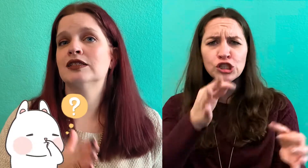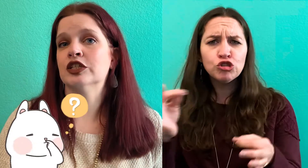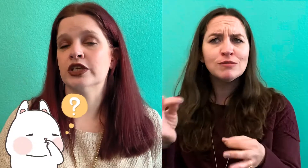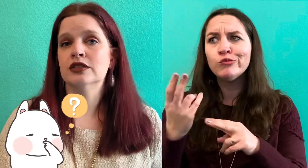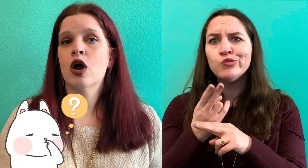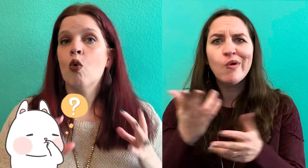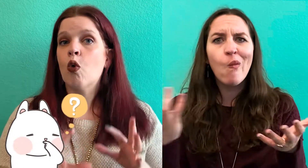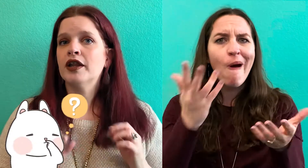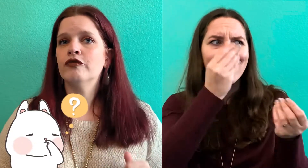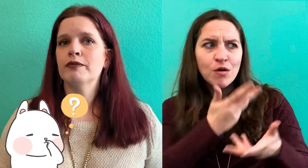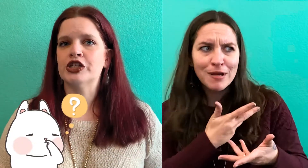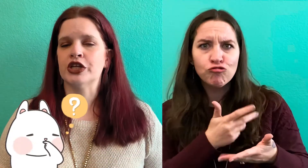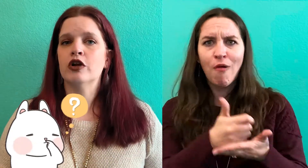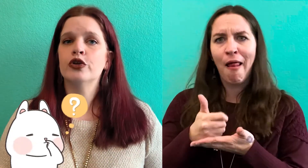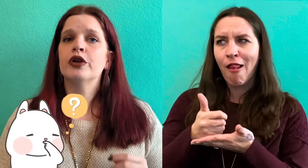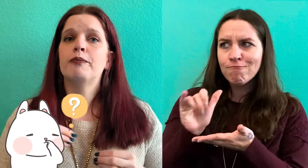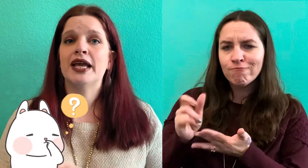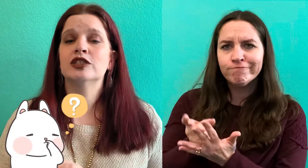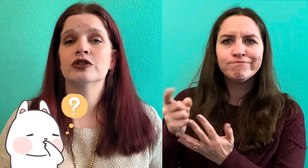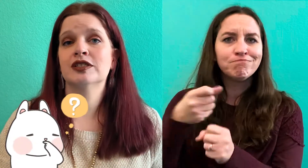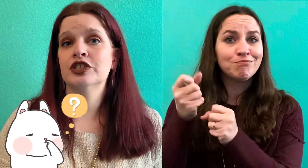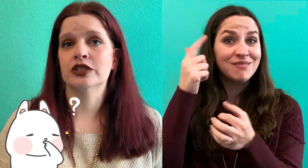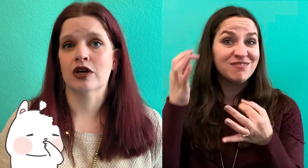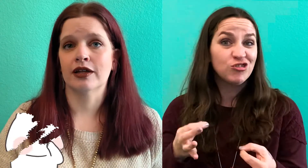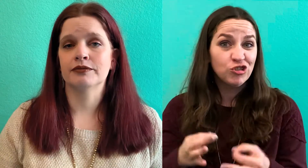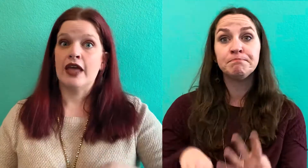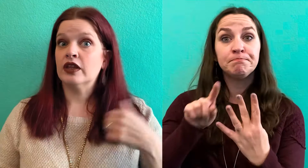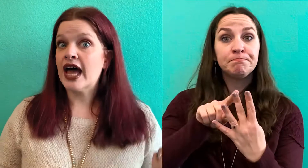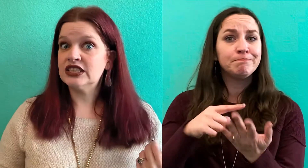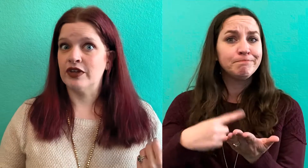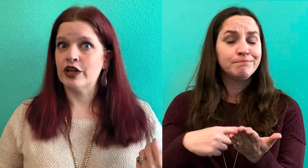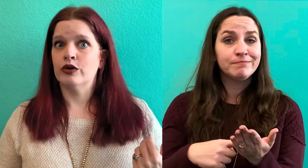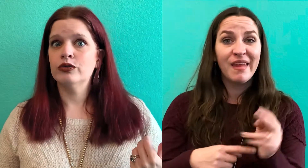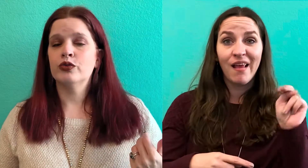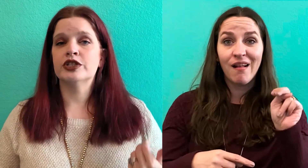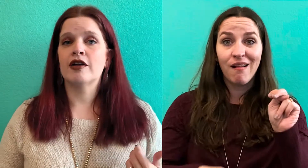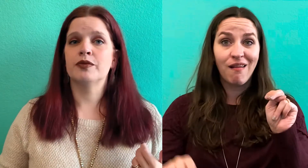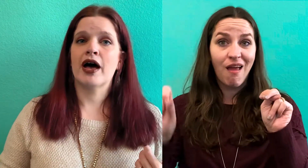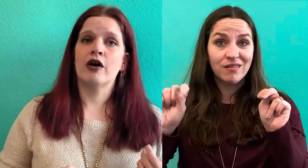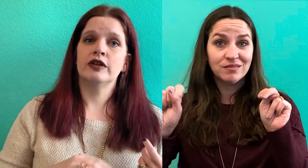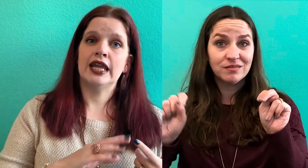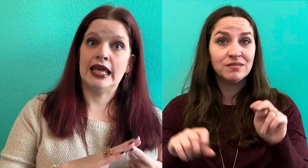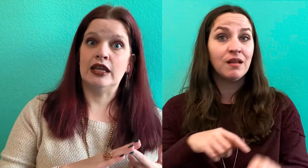decisions. What information are you going to base your decisions on? In the last video we talked about N or S, intuitive